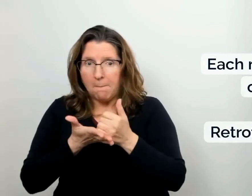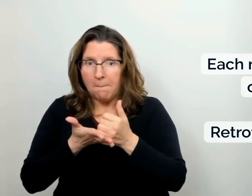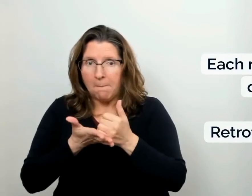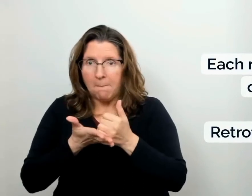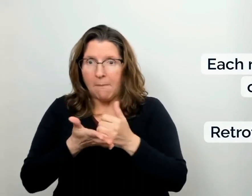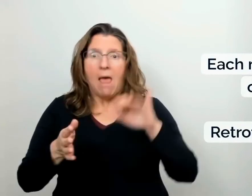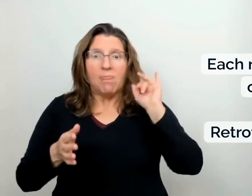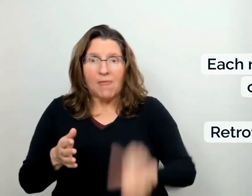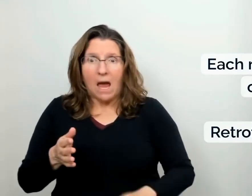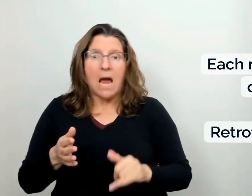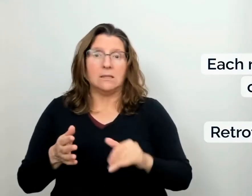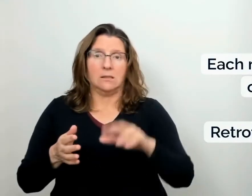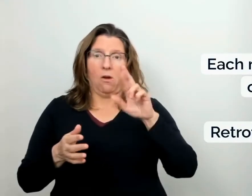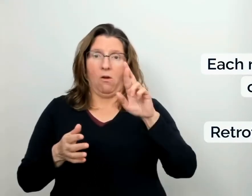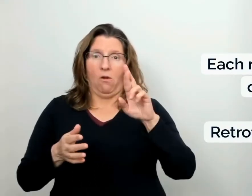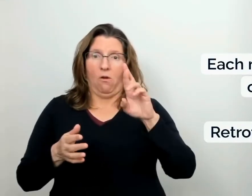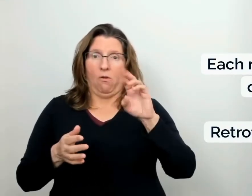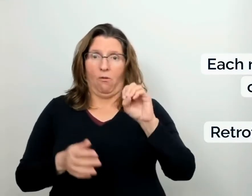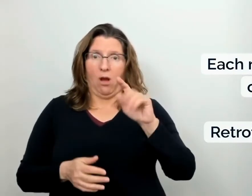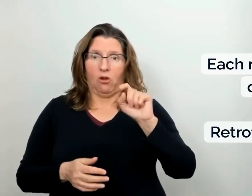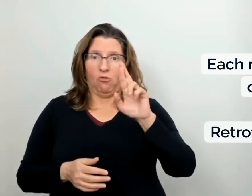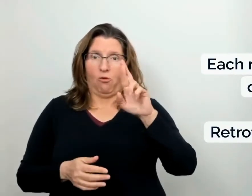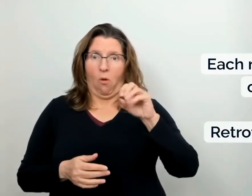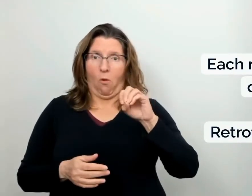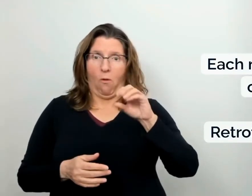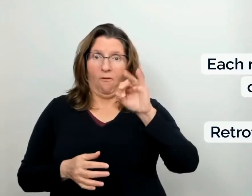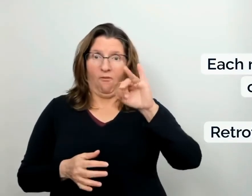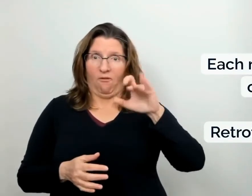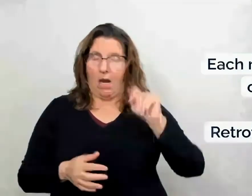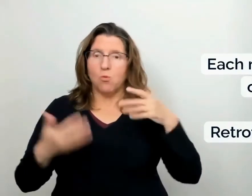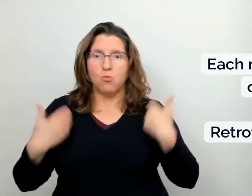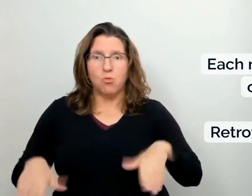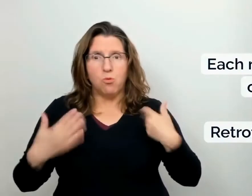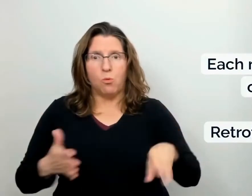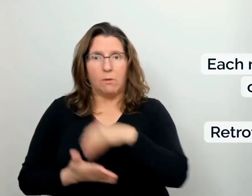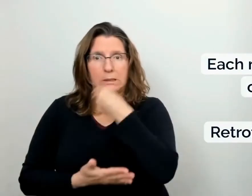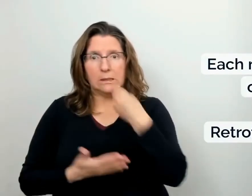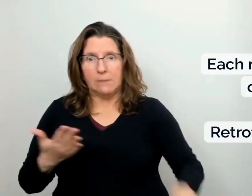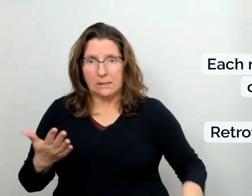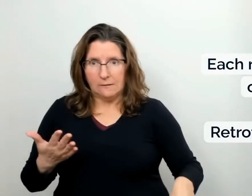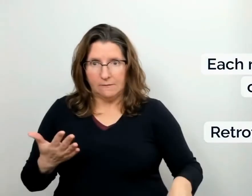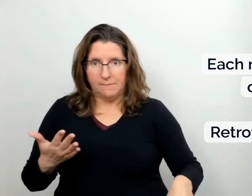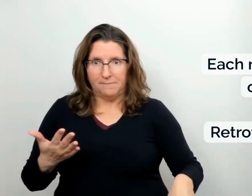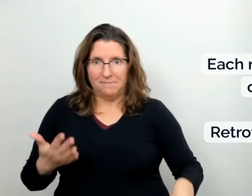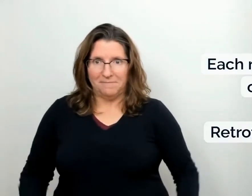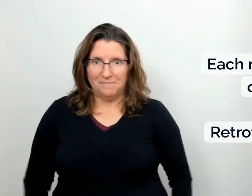We are paying for the time of others to help with this process. So, retrofitting can be very costly!